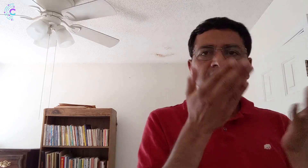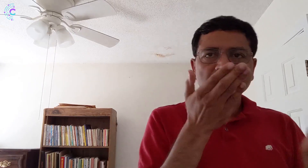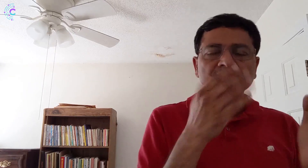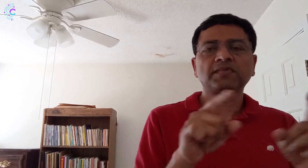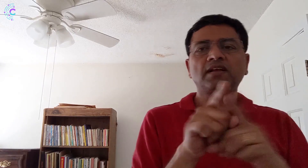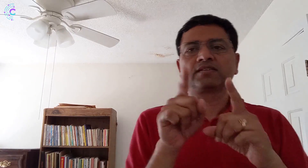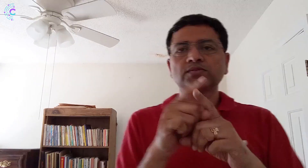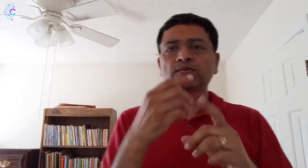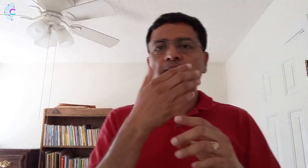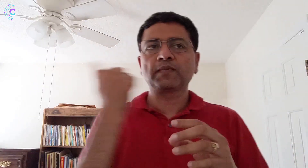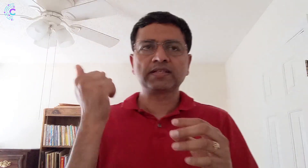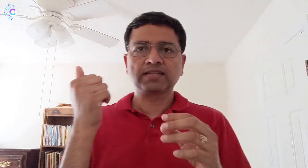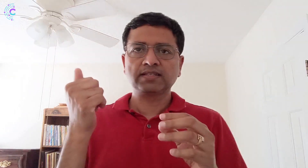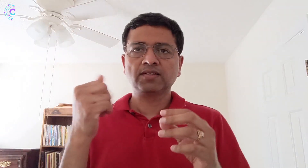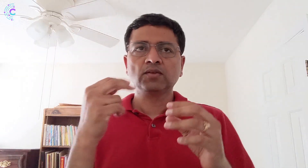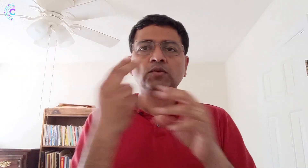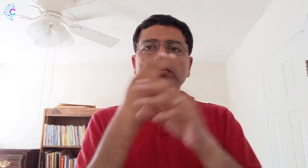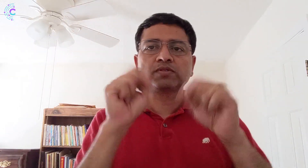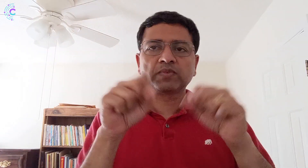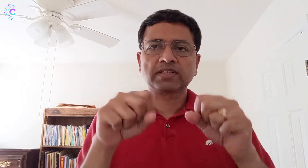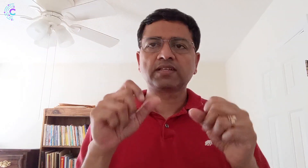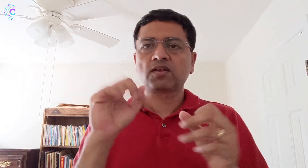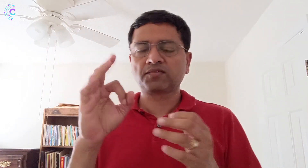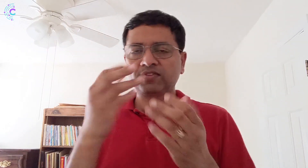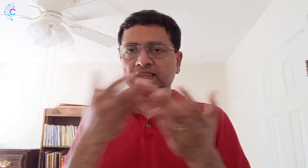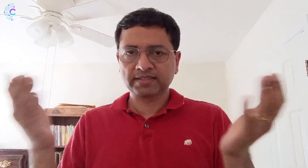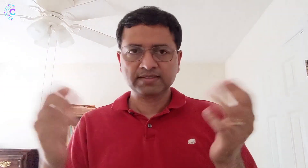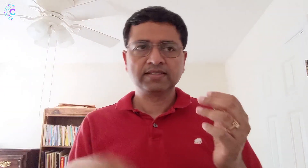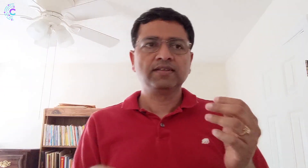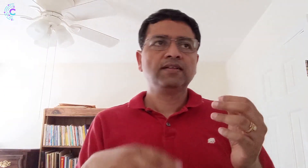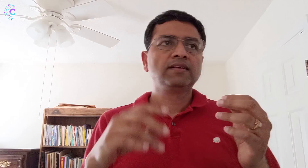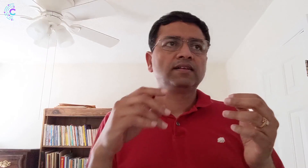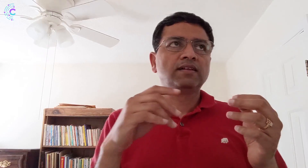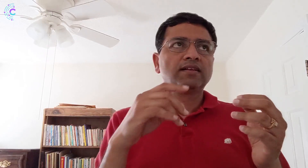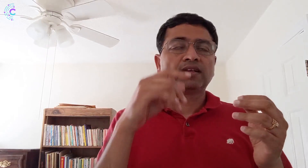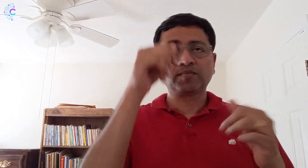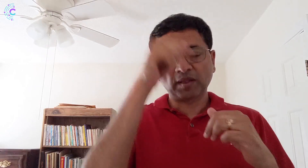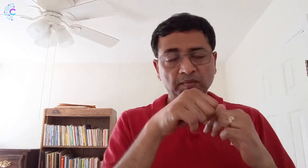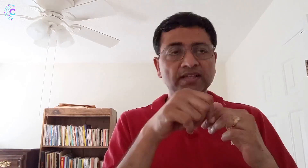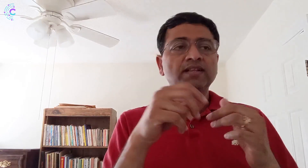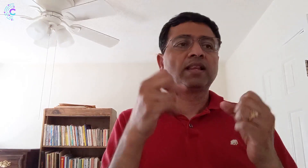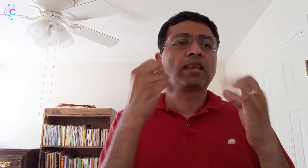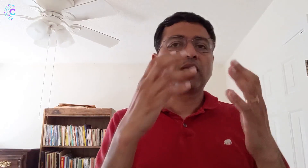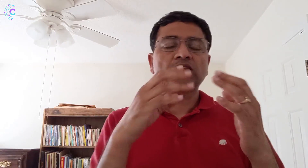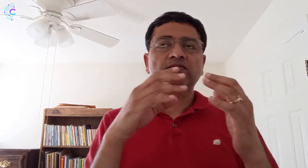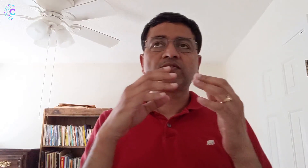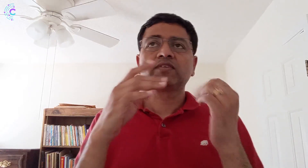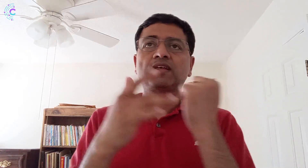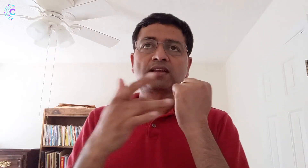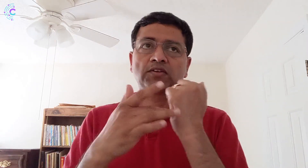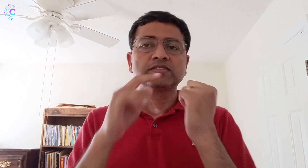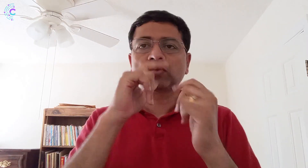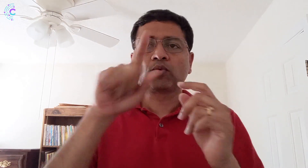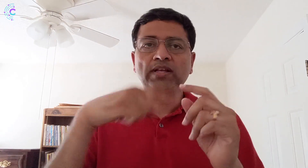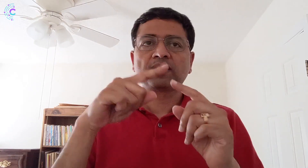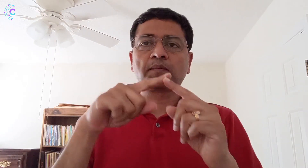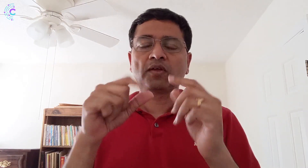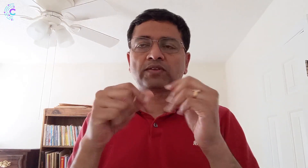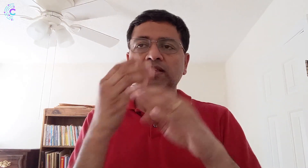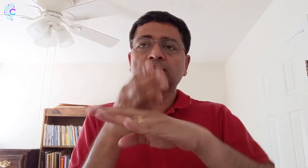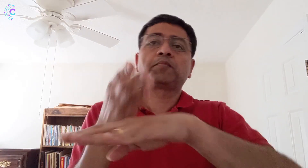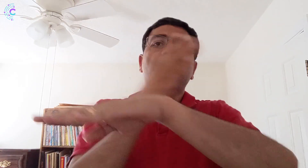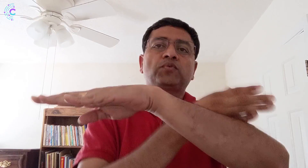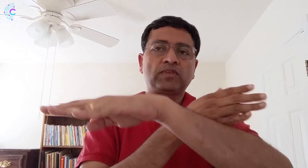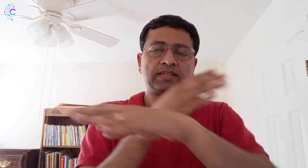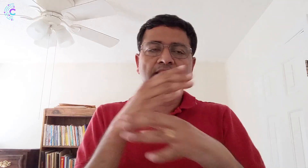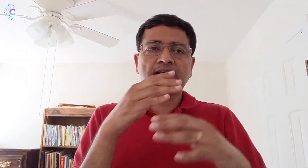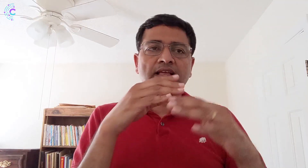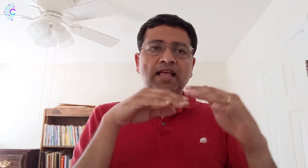better services but better usability of things. Remember, technology is not only about improving